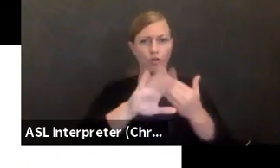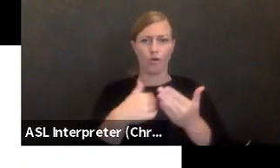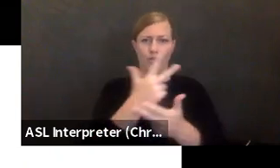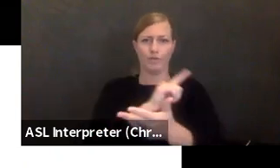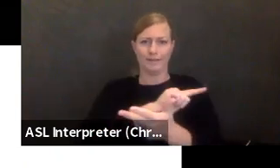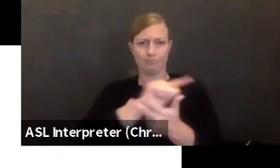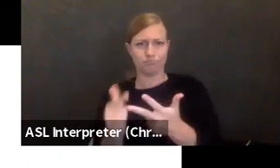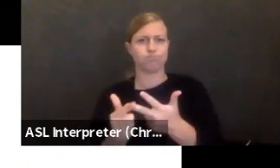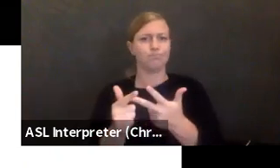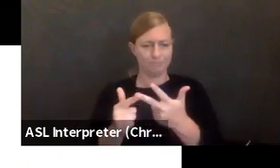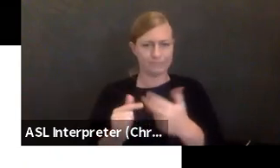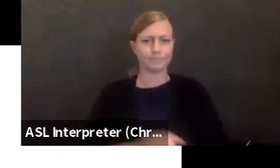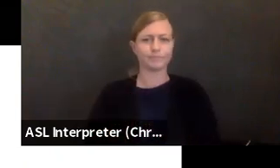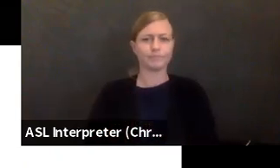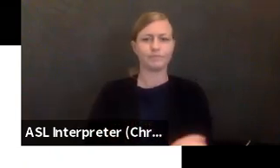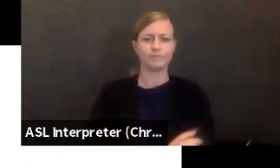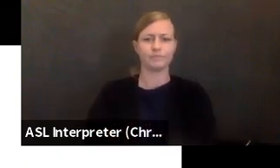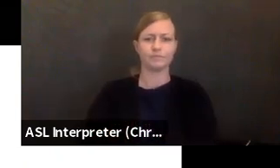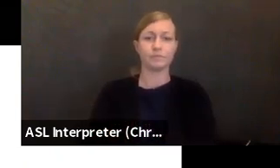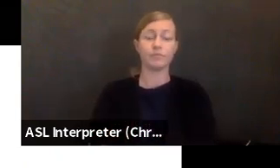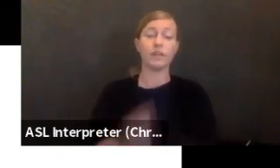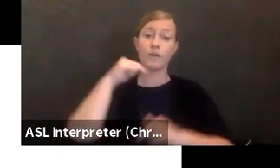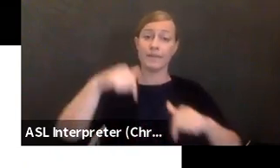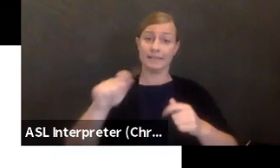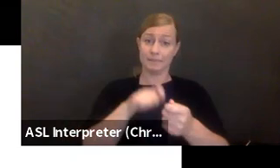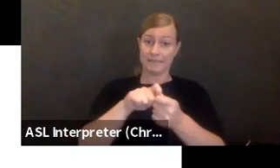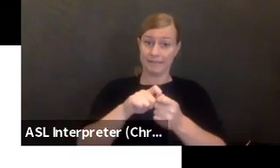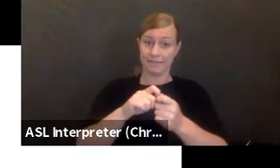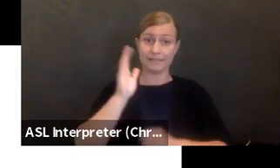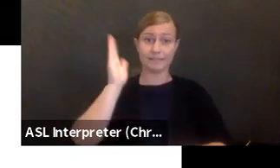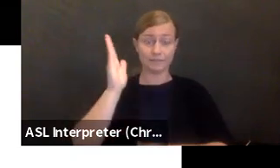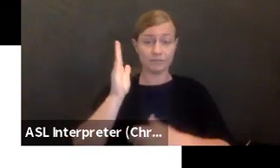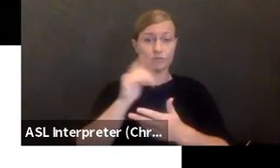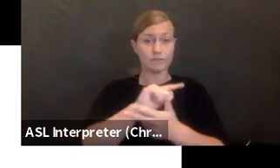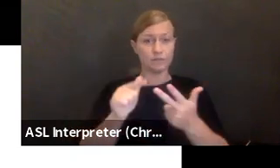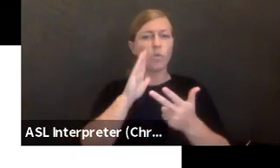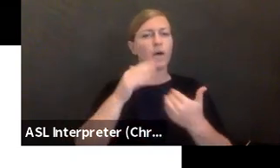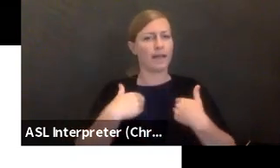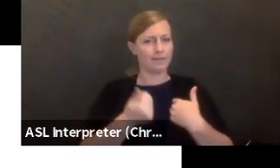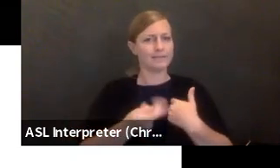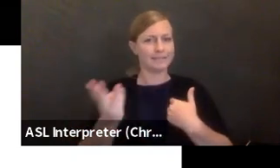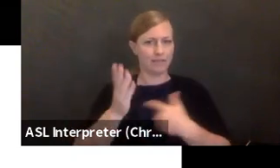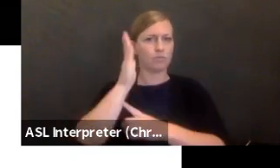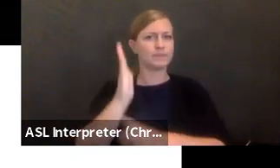This is a three-part series and want to make sure